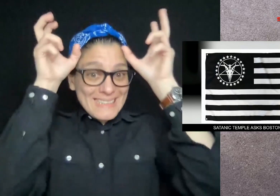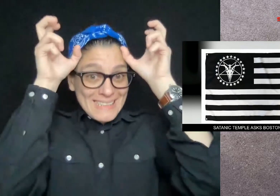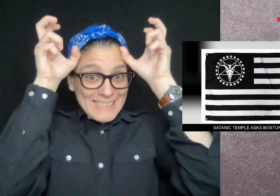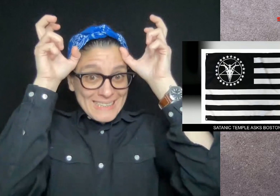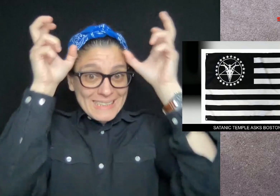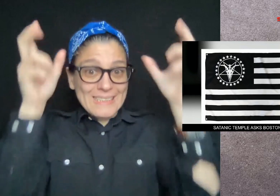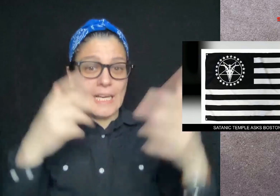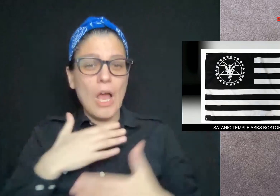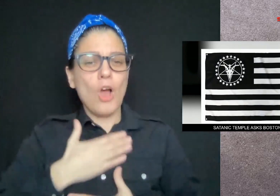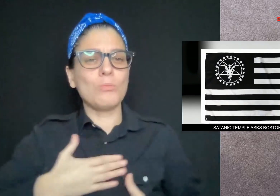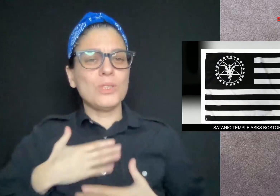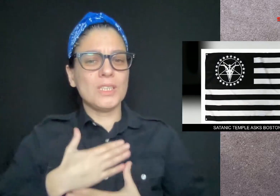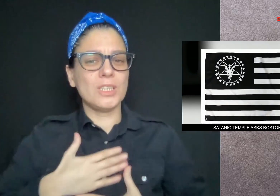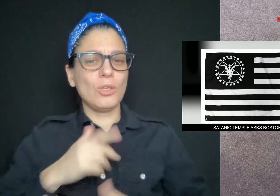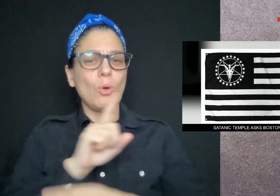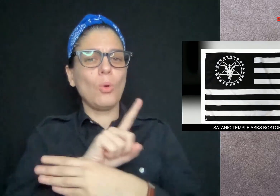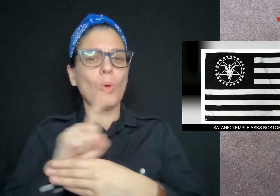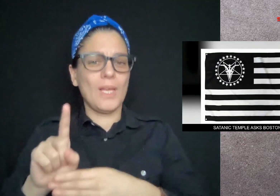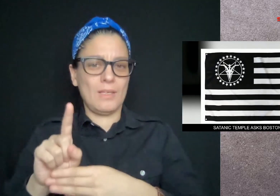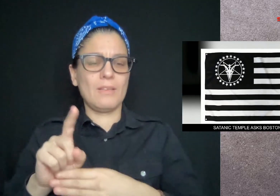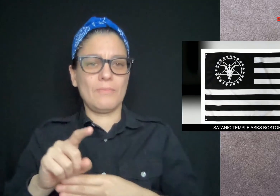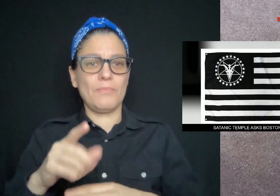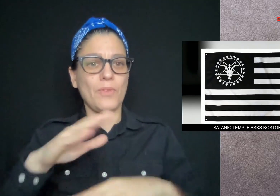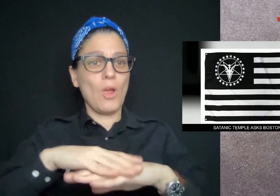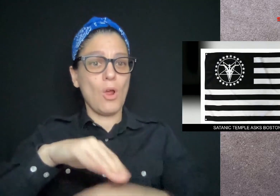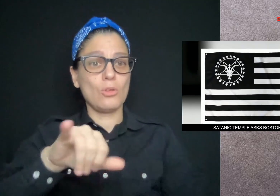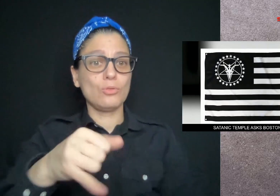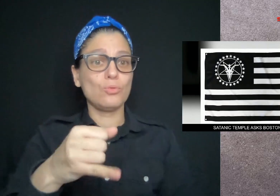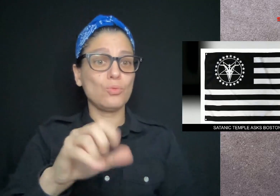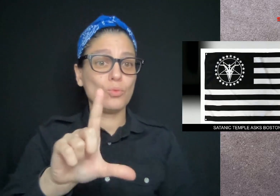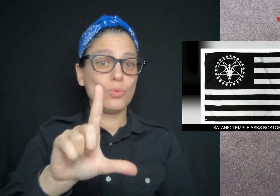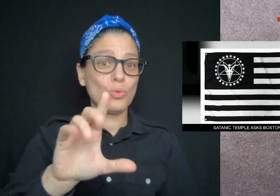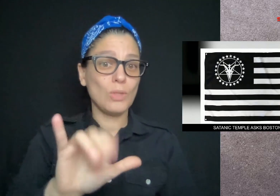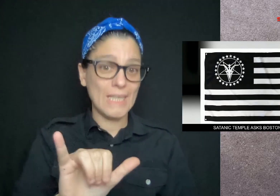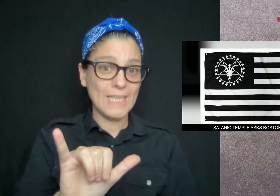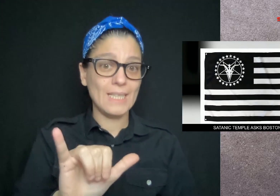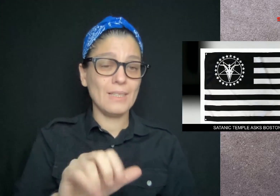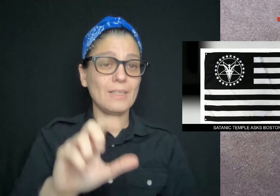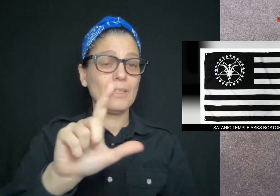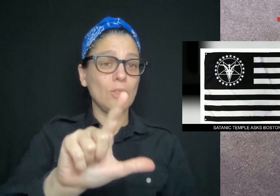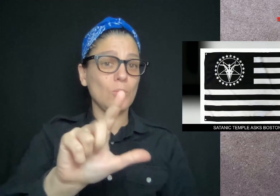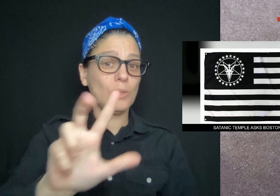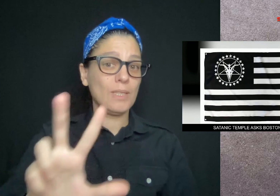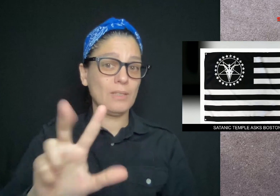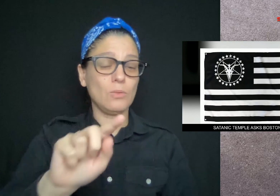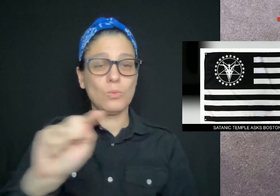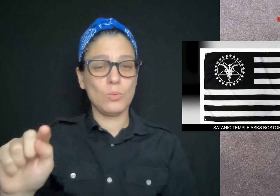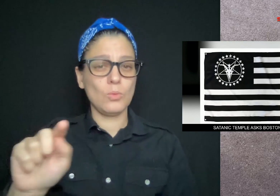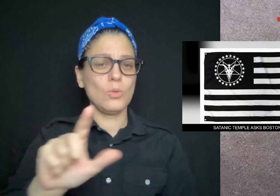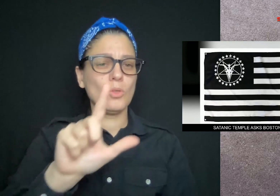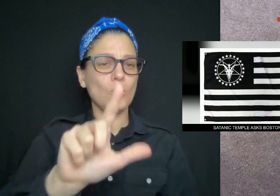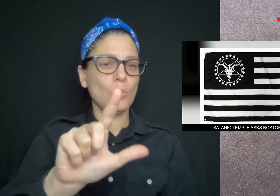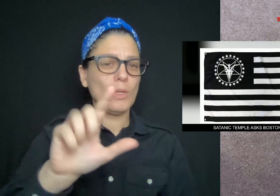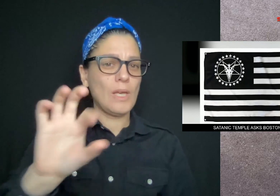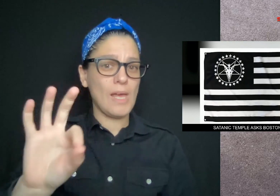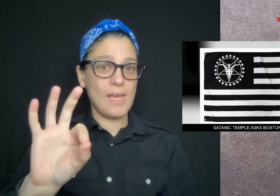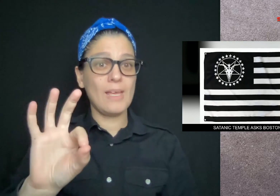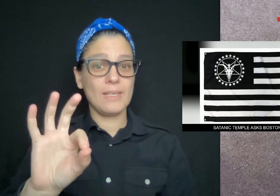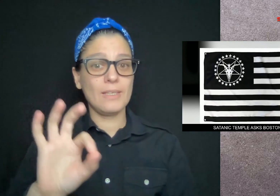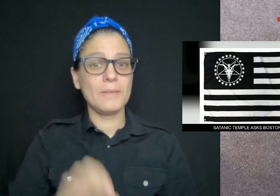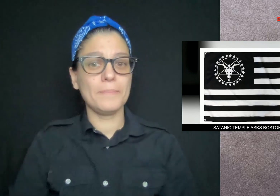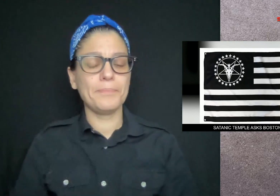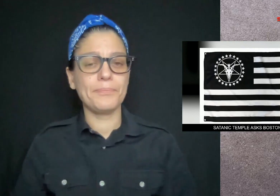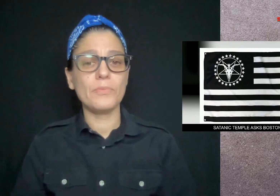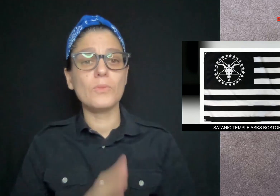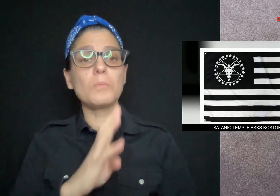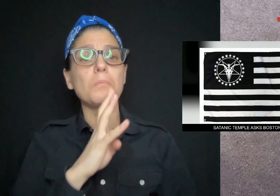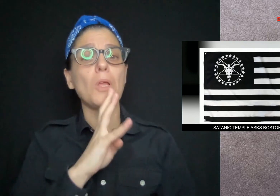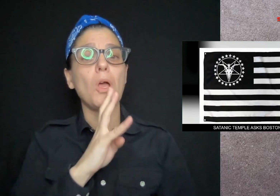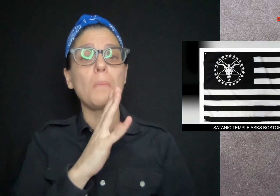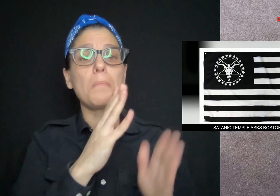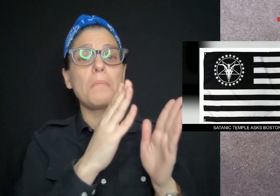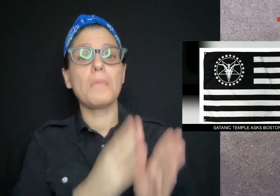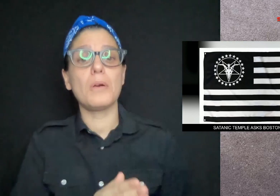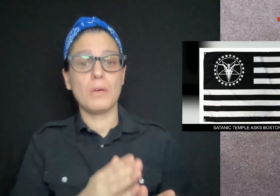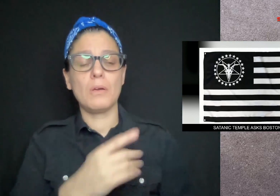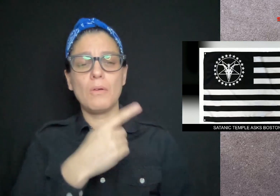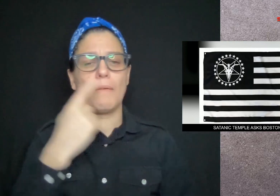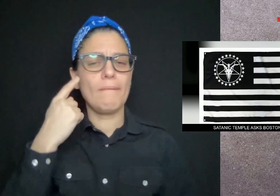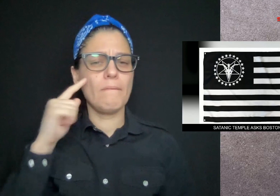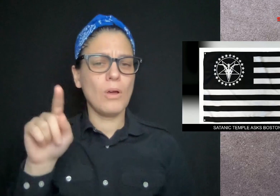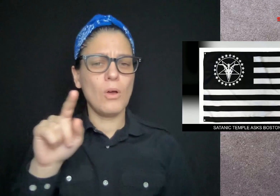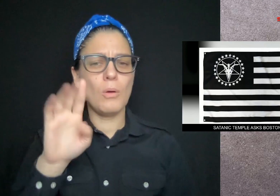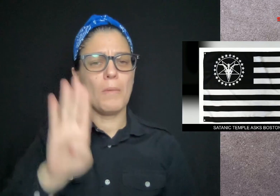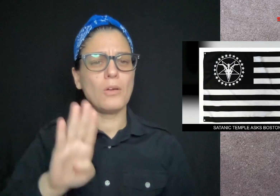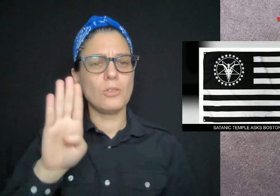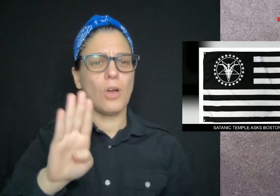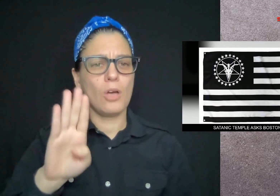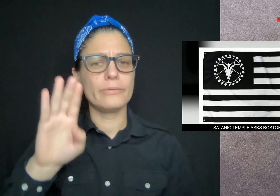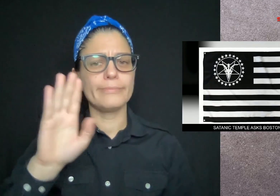for Satanic appreciation week July 23 through July 29